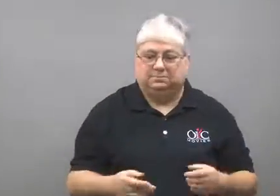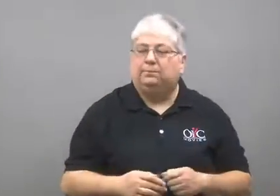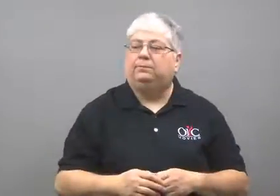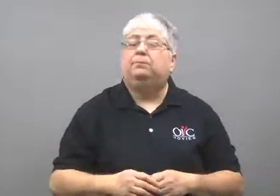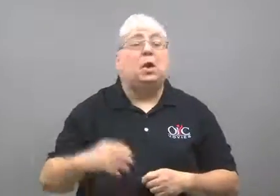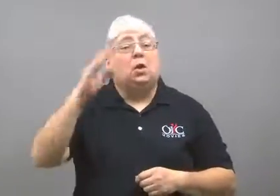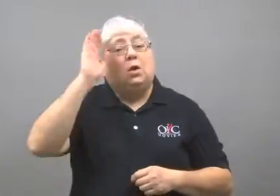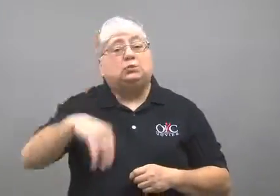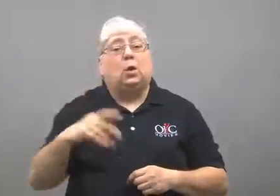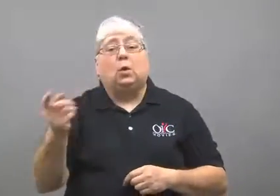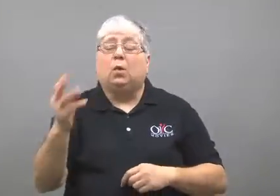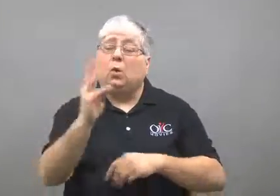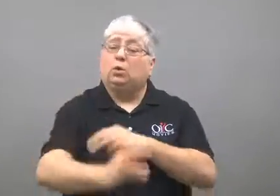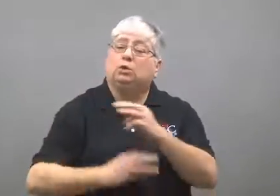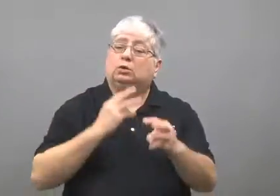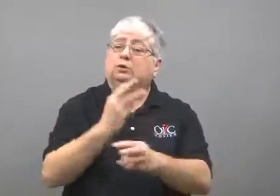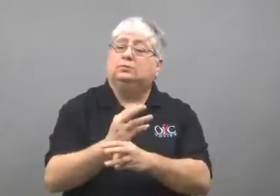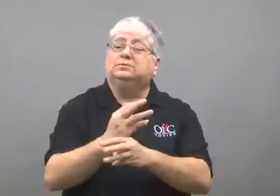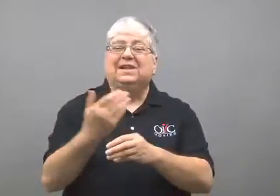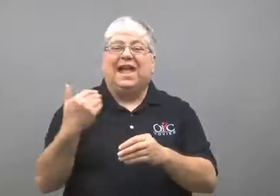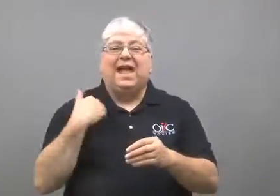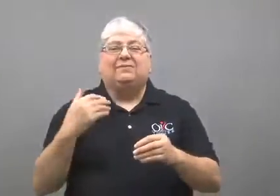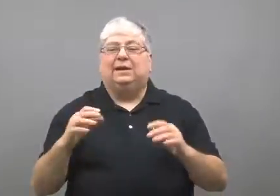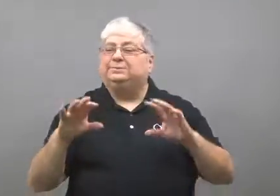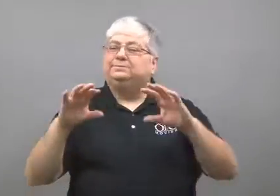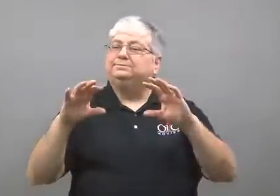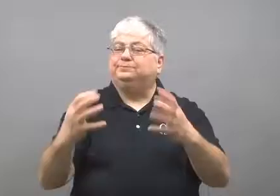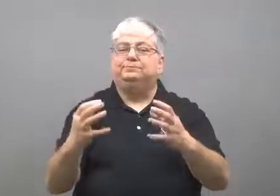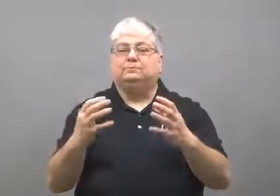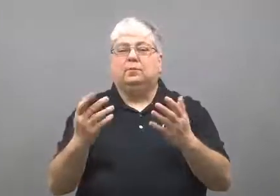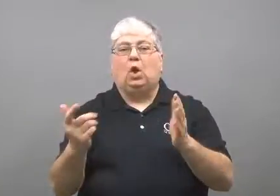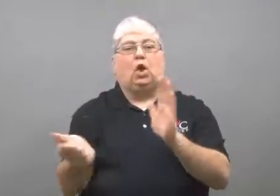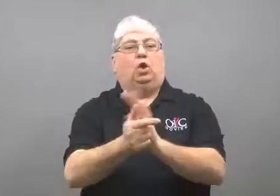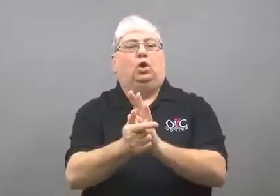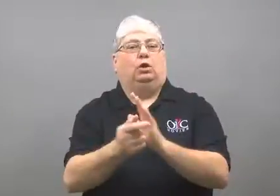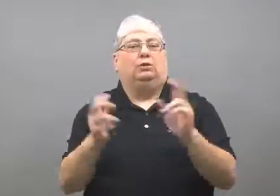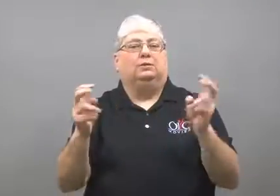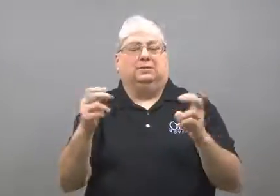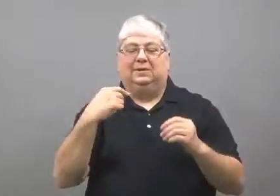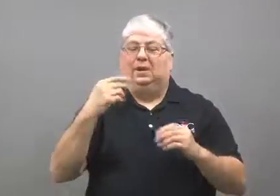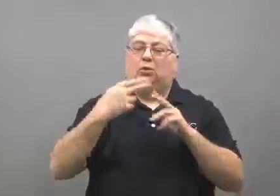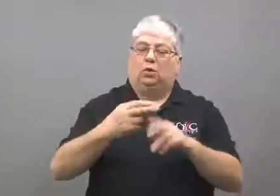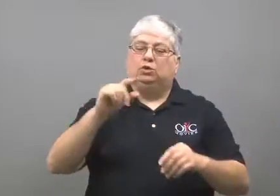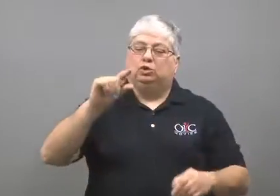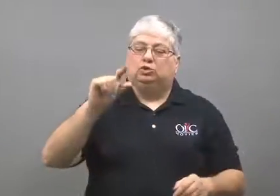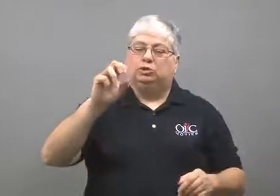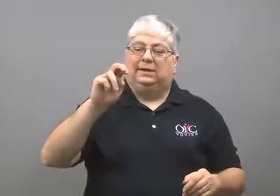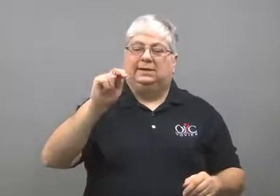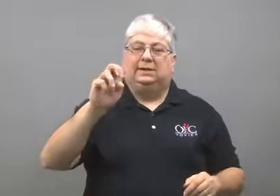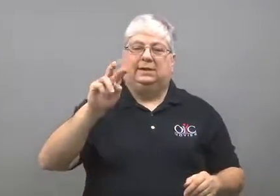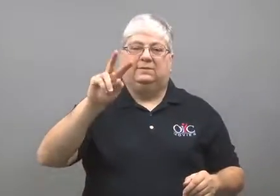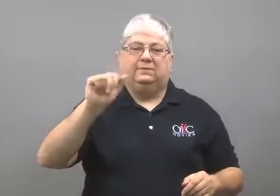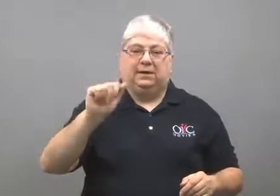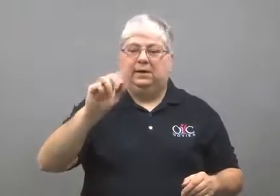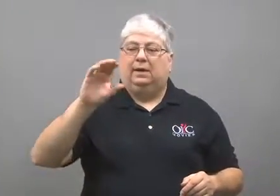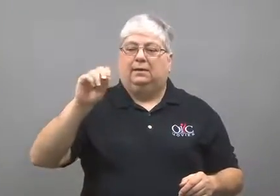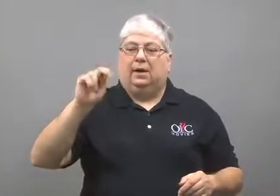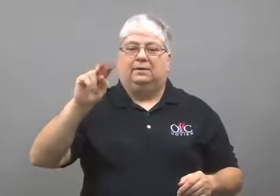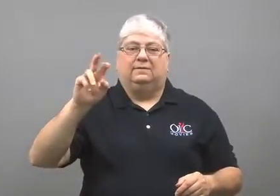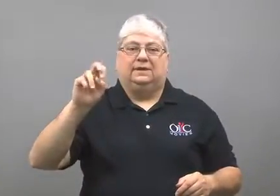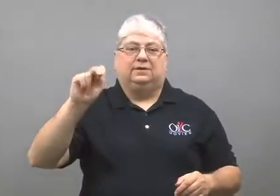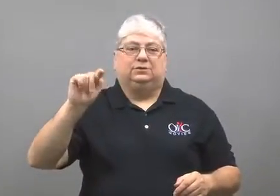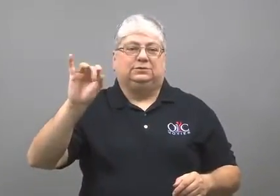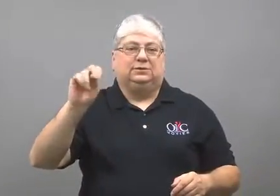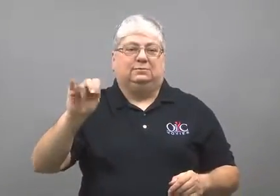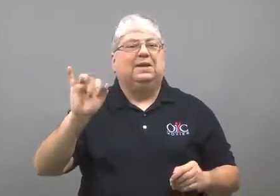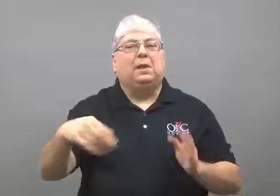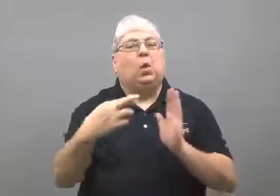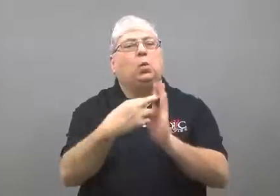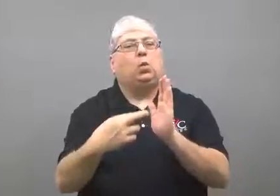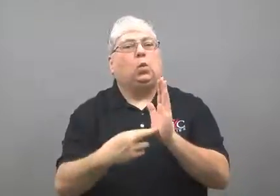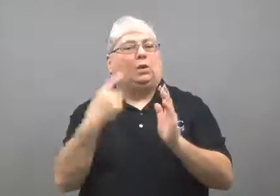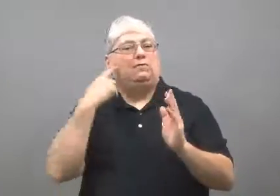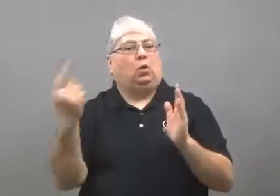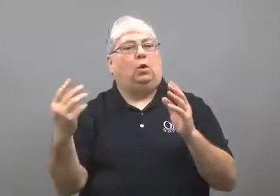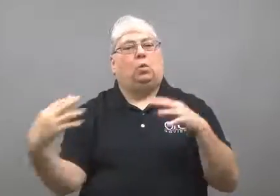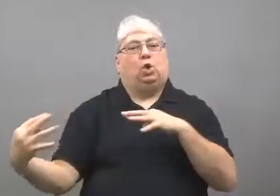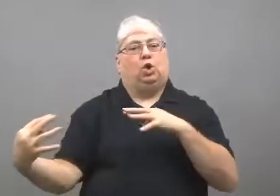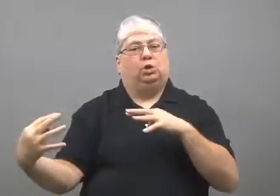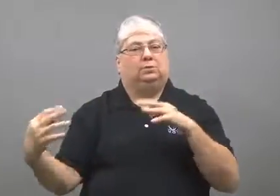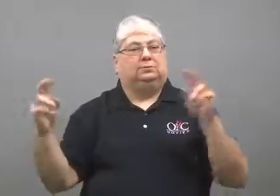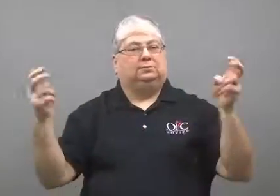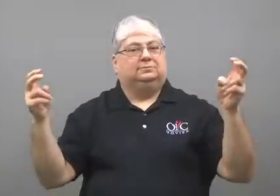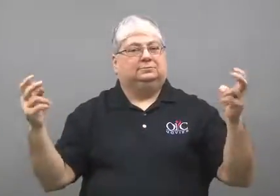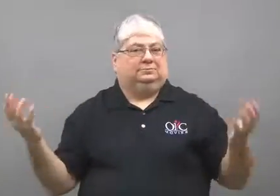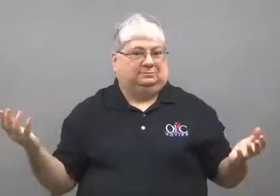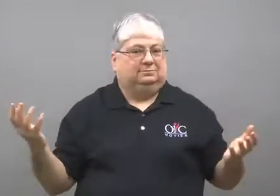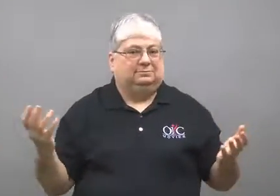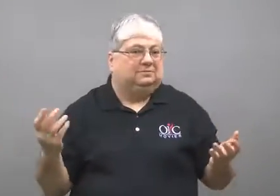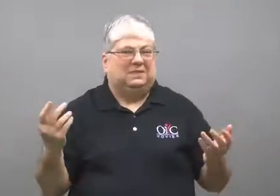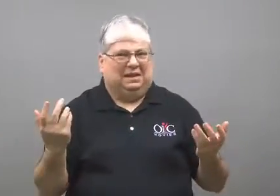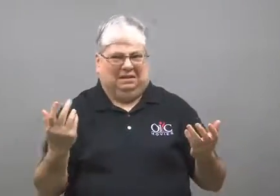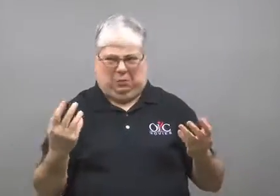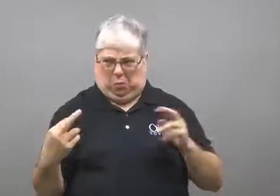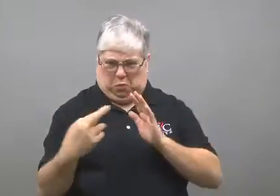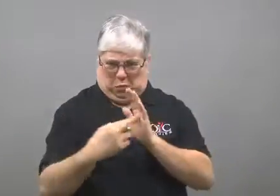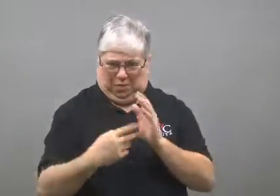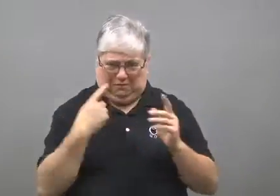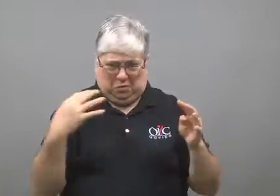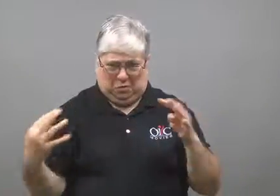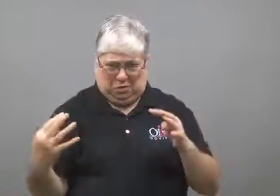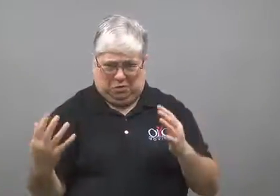The Geneva Convention sets out international rules for warfare.